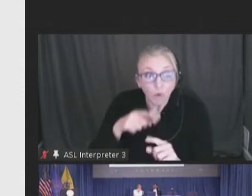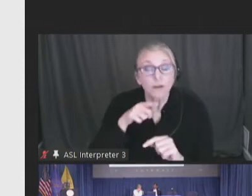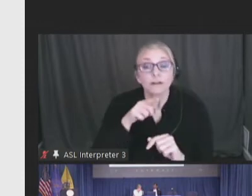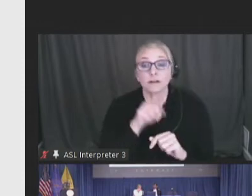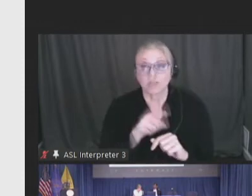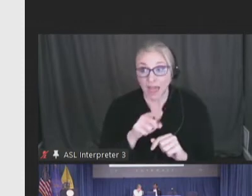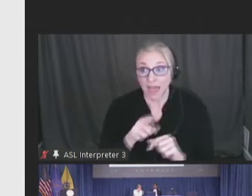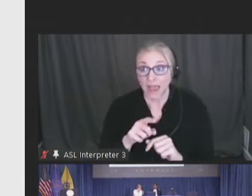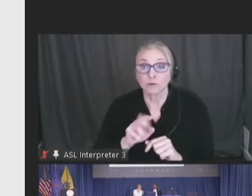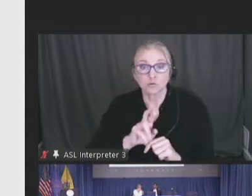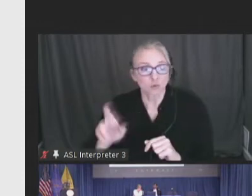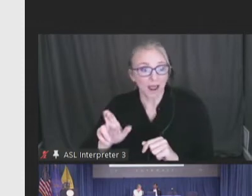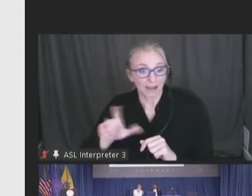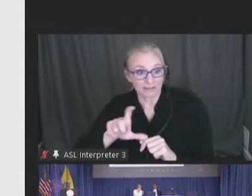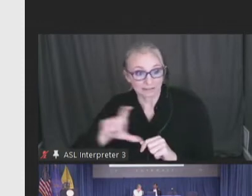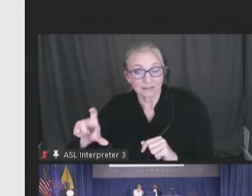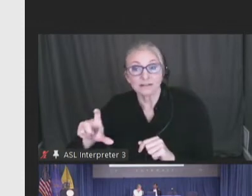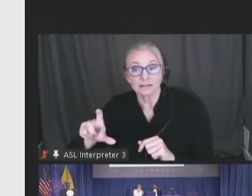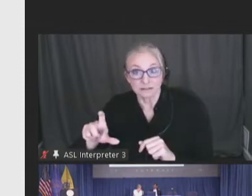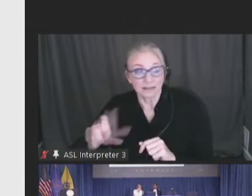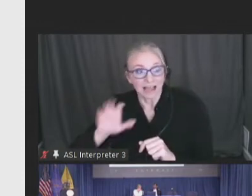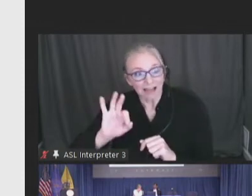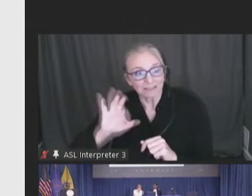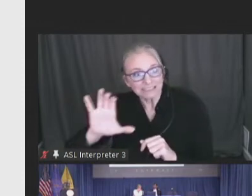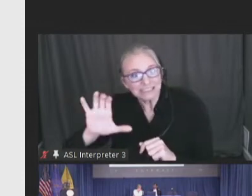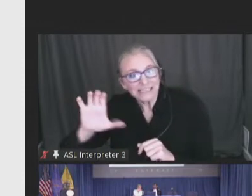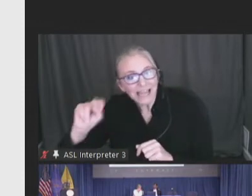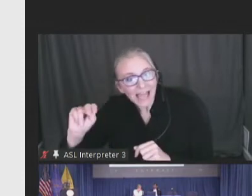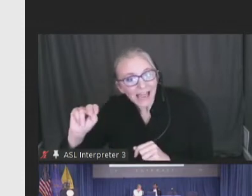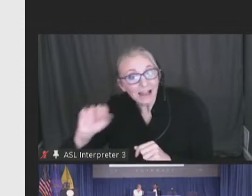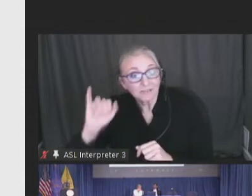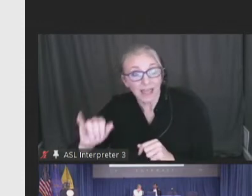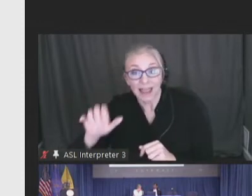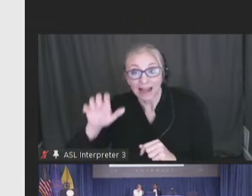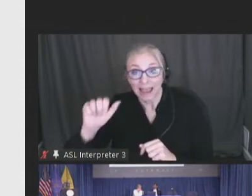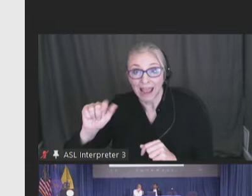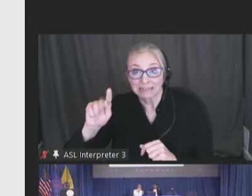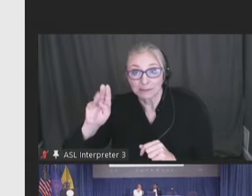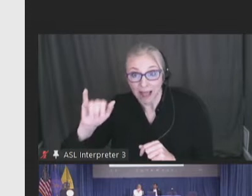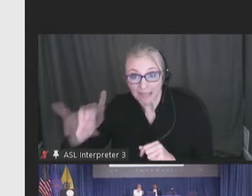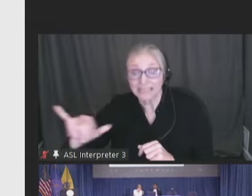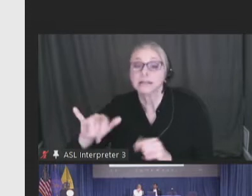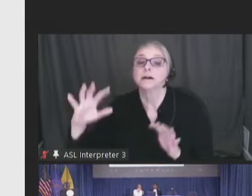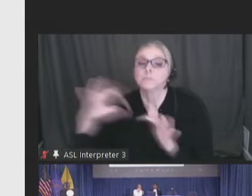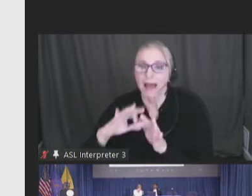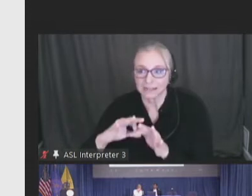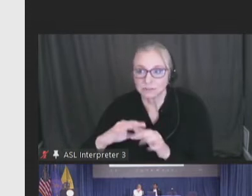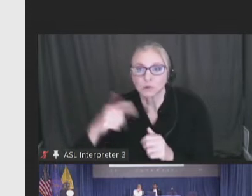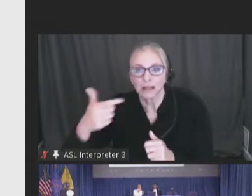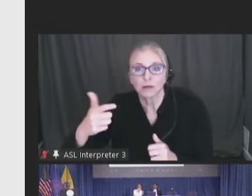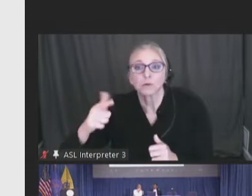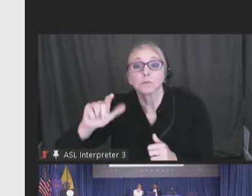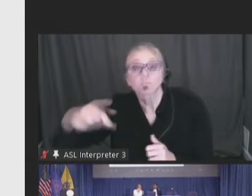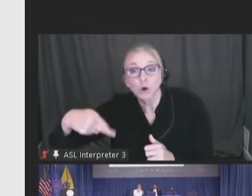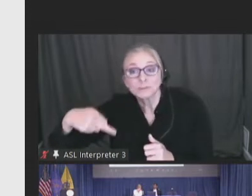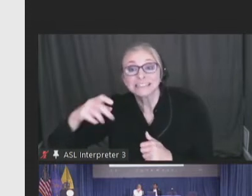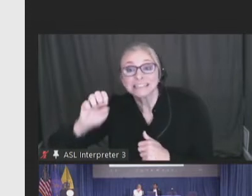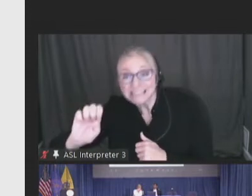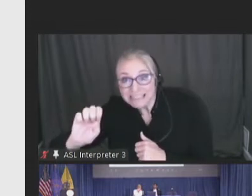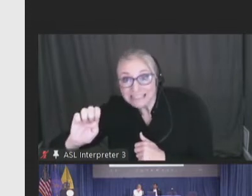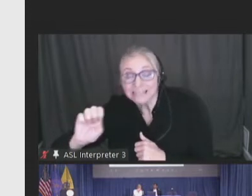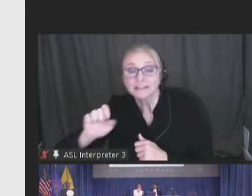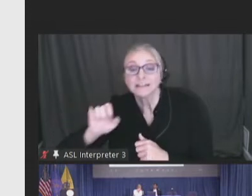right side -- the Fc end of the antibody binds to glycoprotein E, and that acts to block the